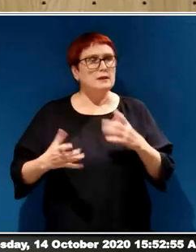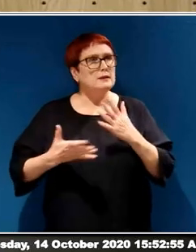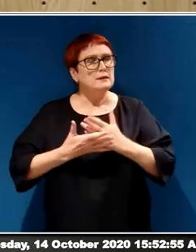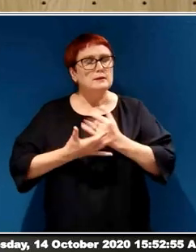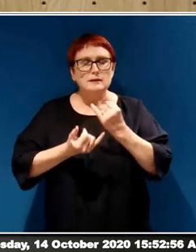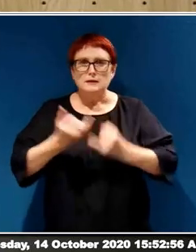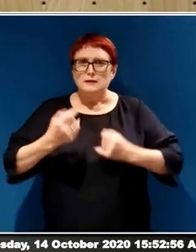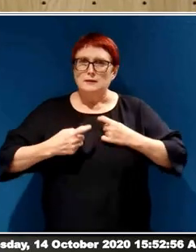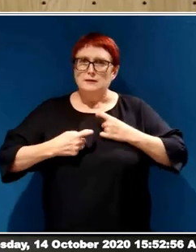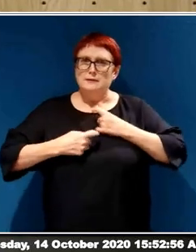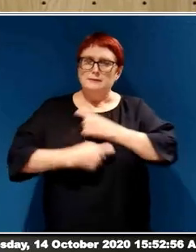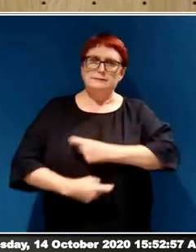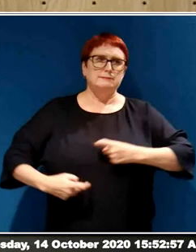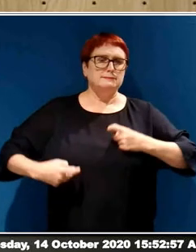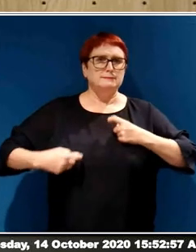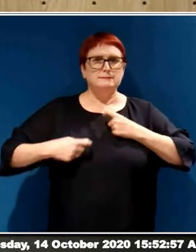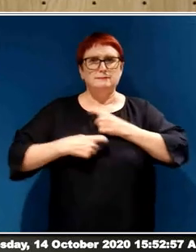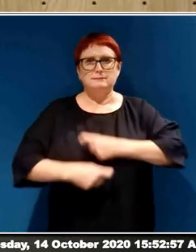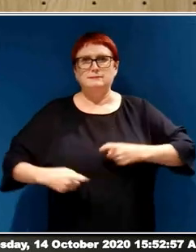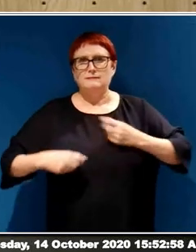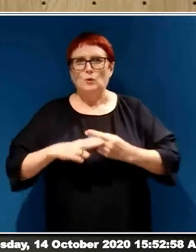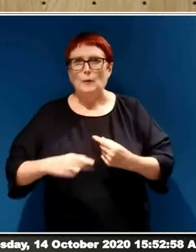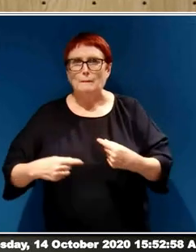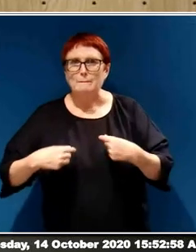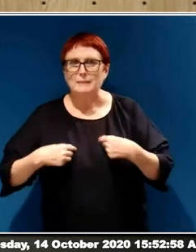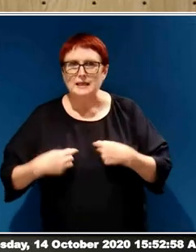It's the area of my work in which I'm most frustrated.